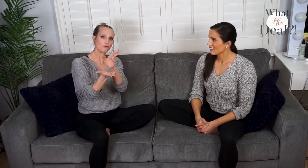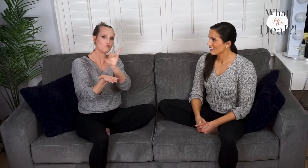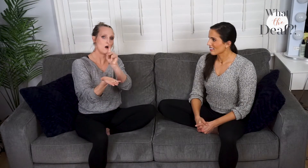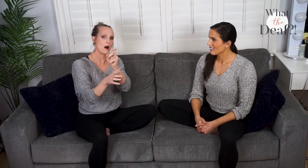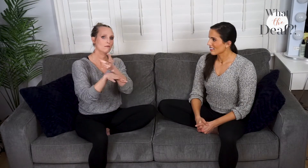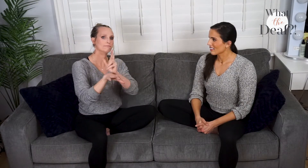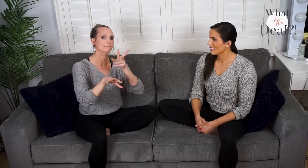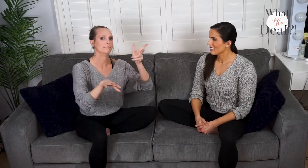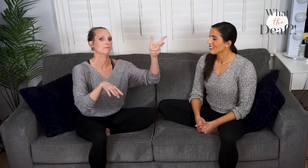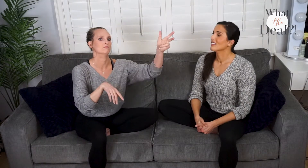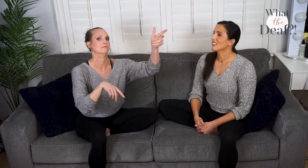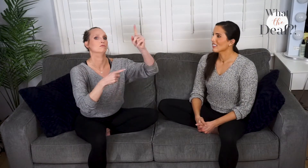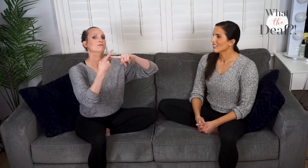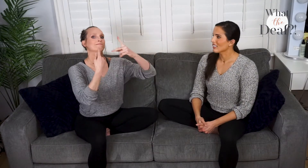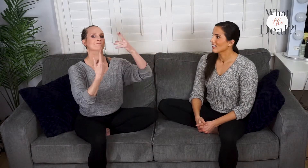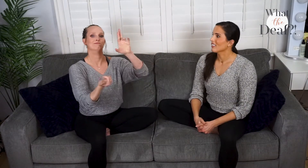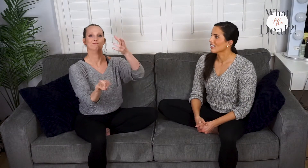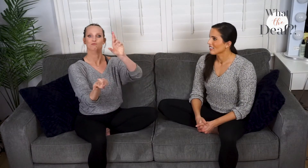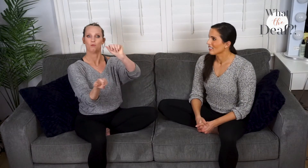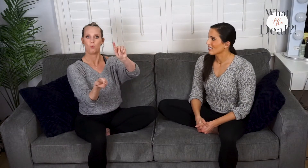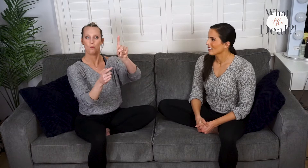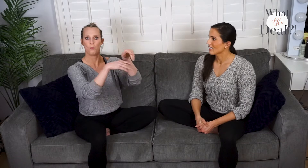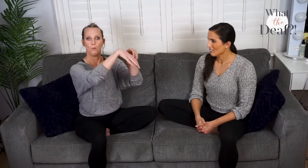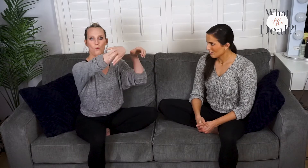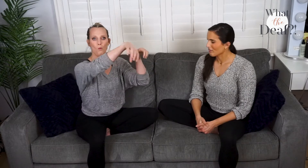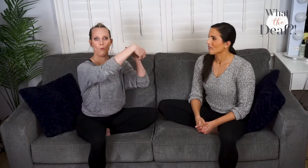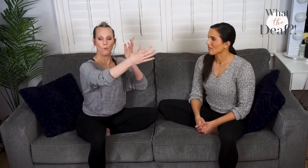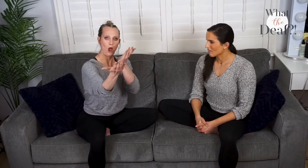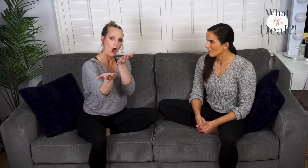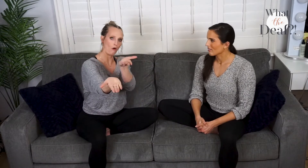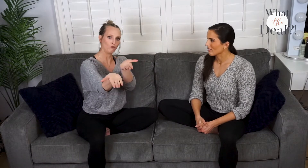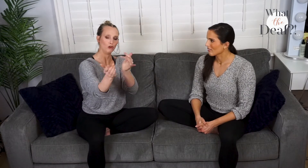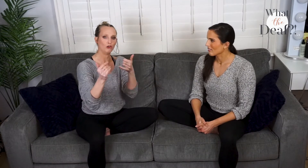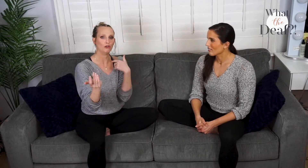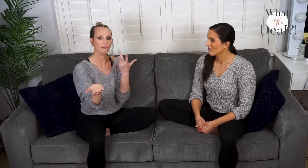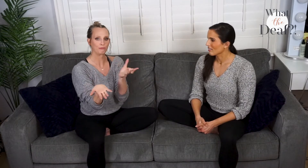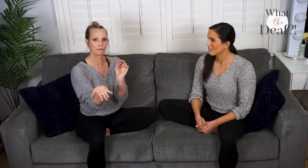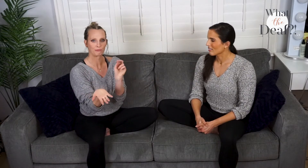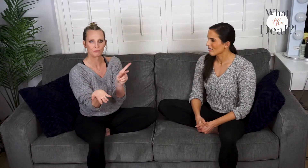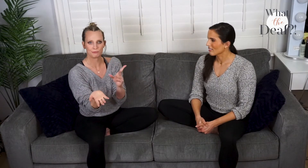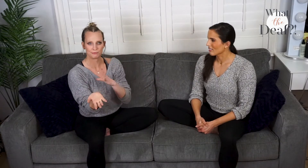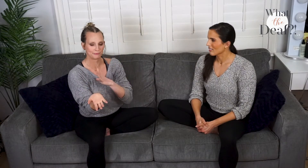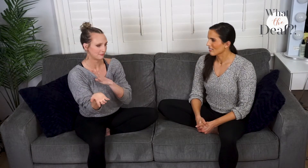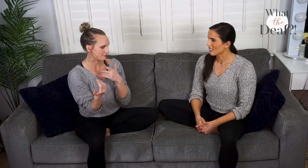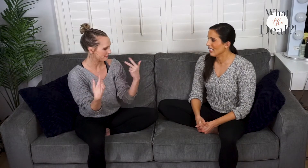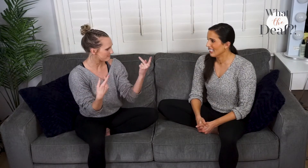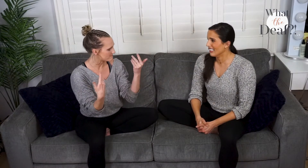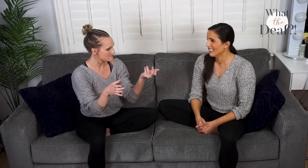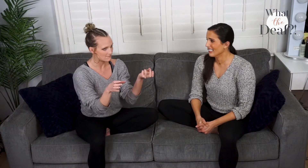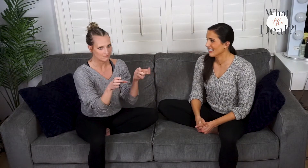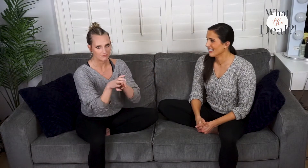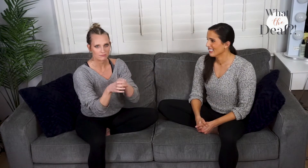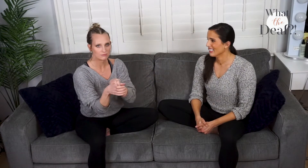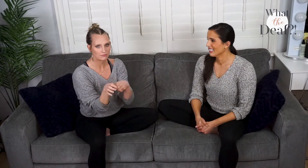And so the guy had offered us a ride to take us up to the road and I'm like um, okay.